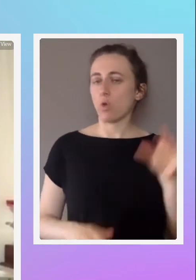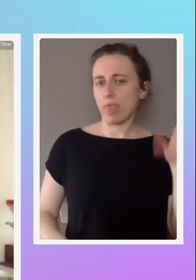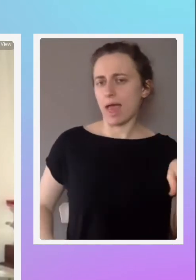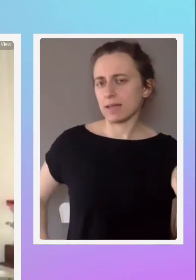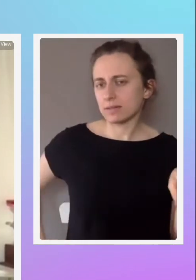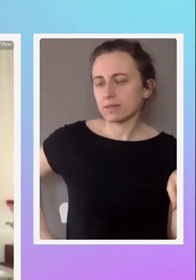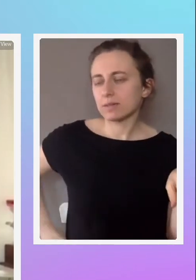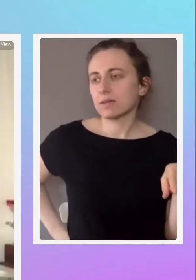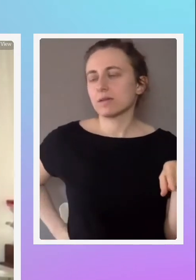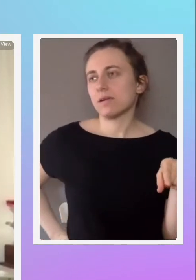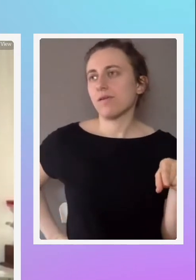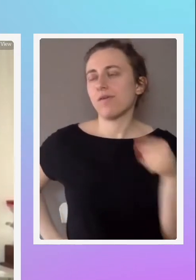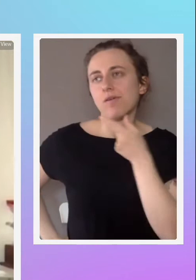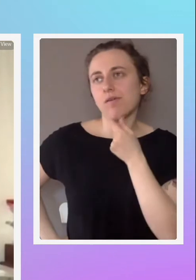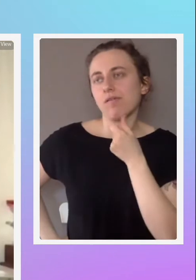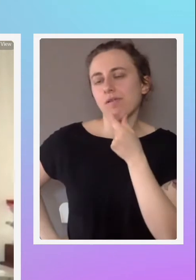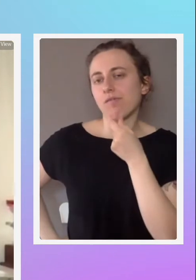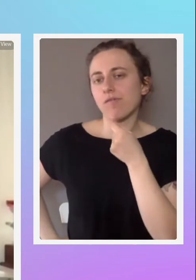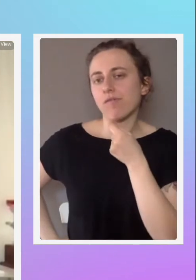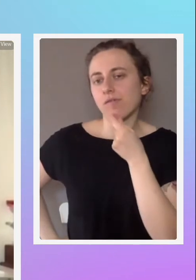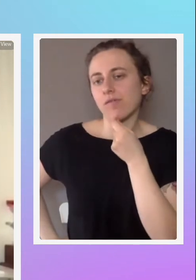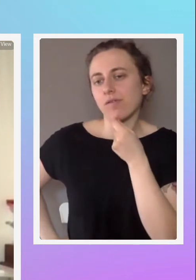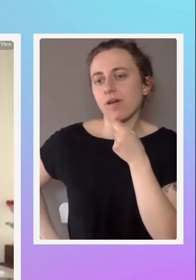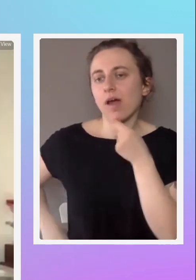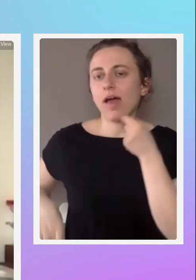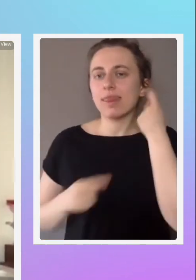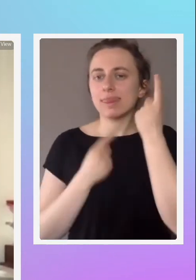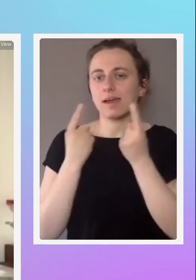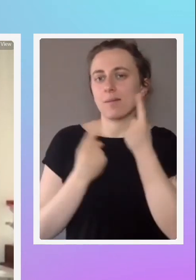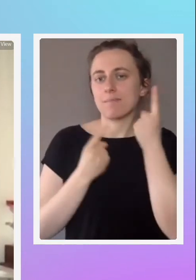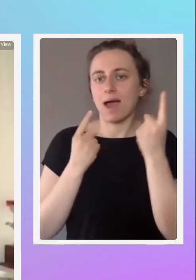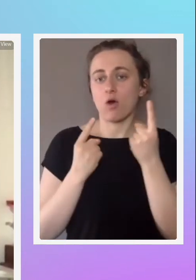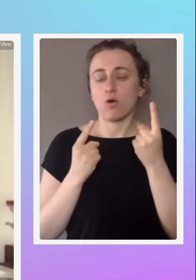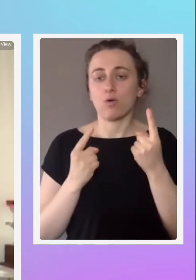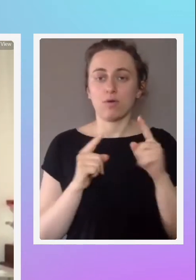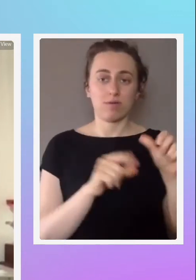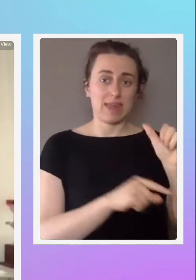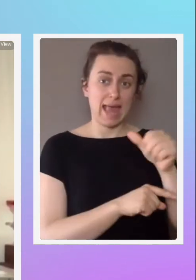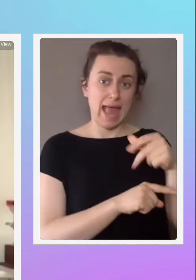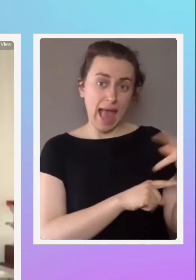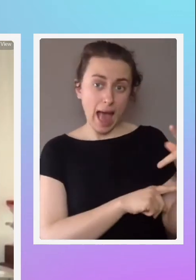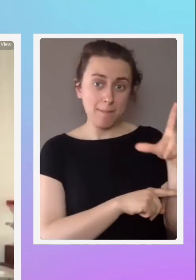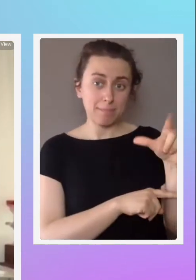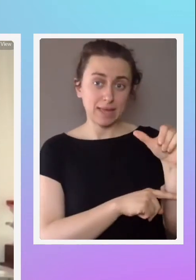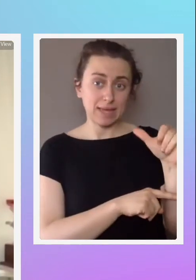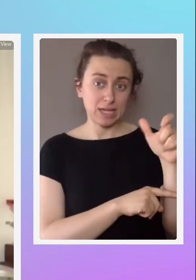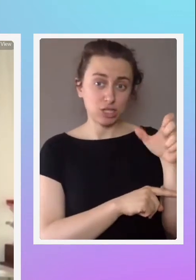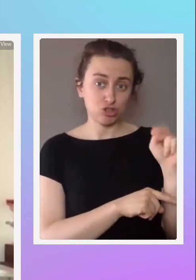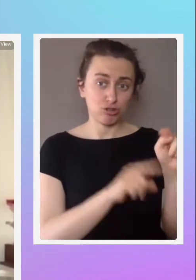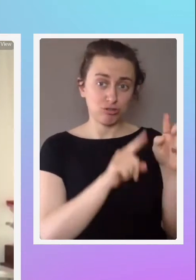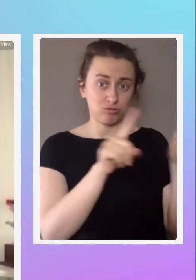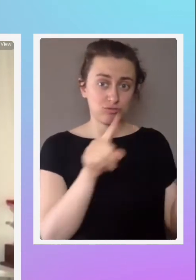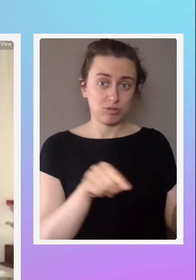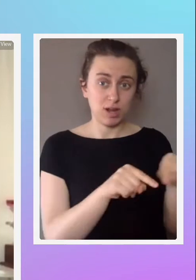and its interface as two separate pieces think like head and body for example.